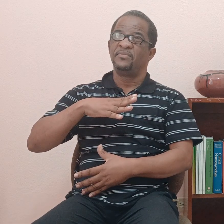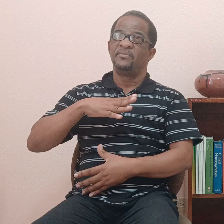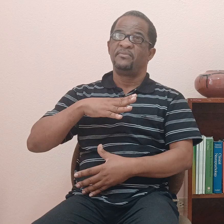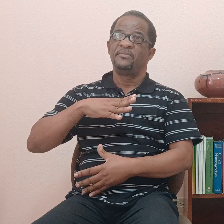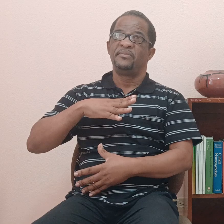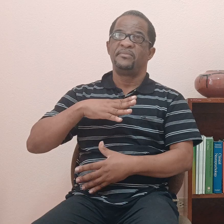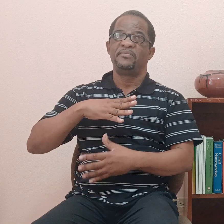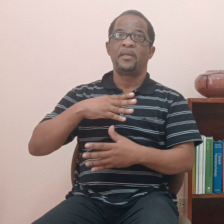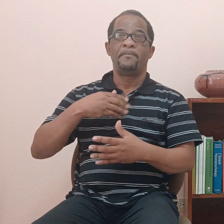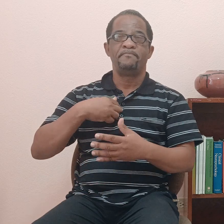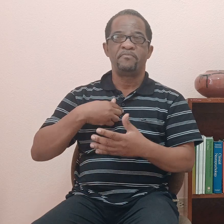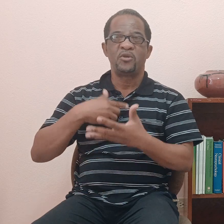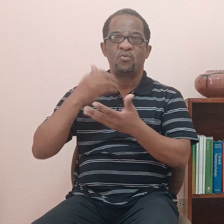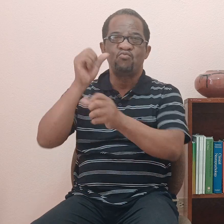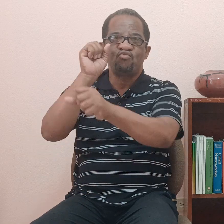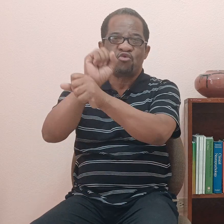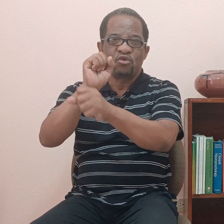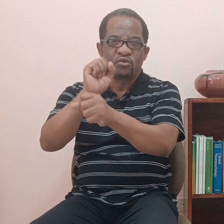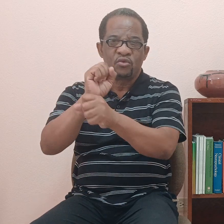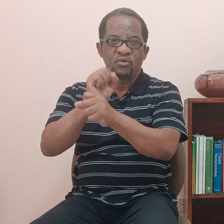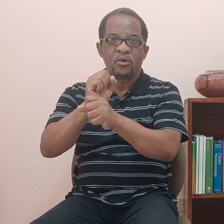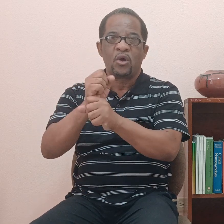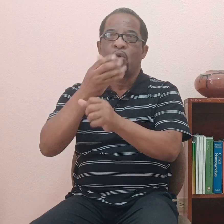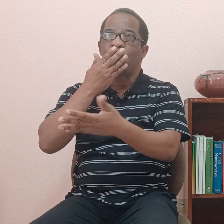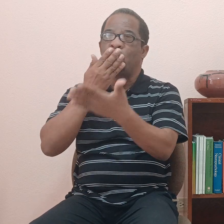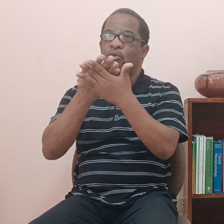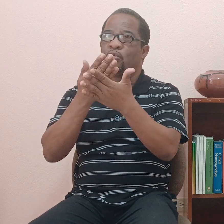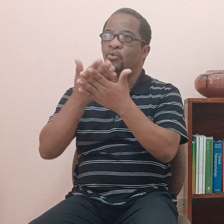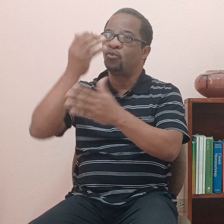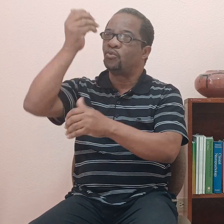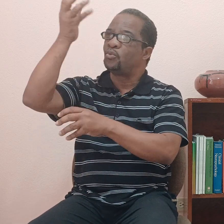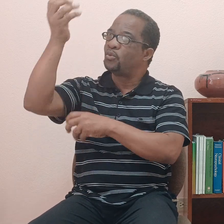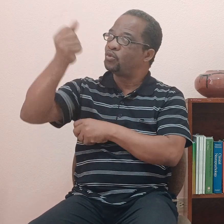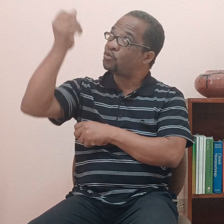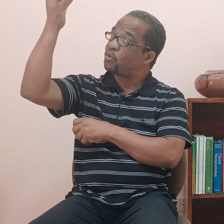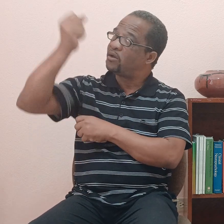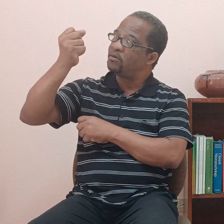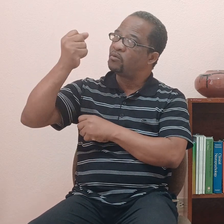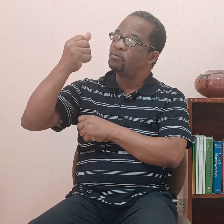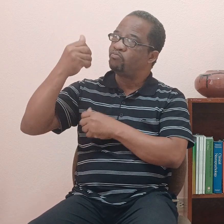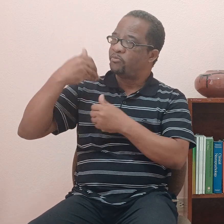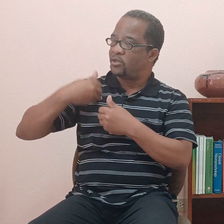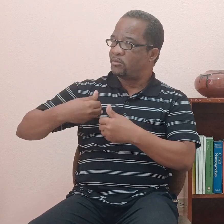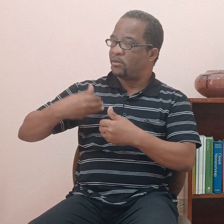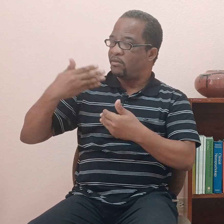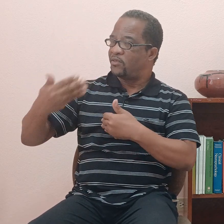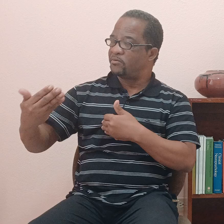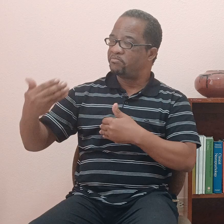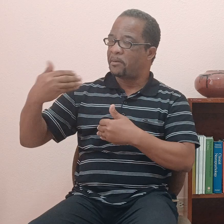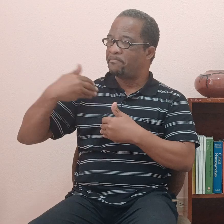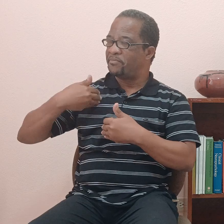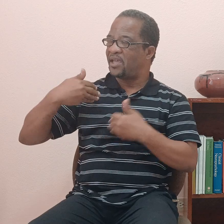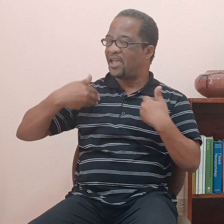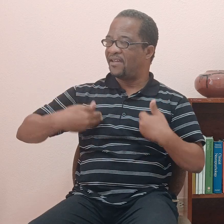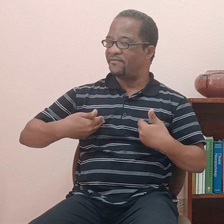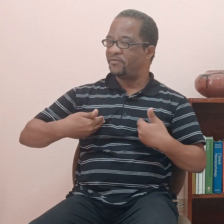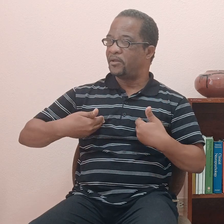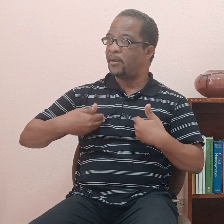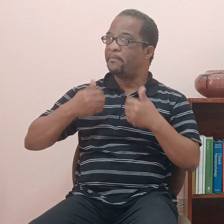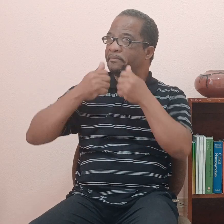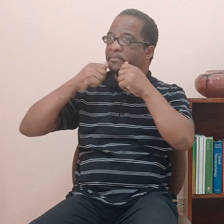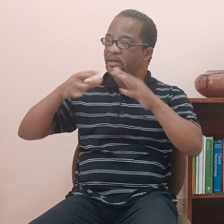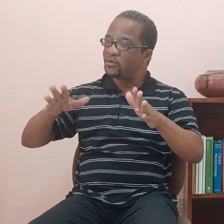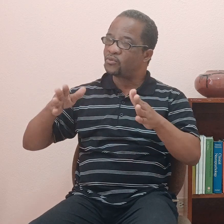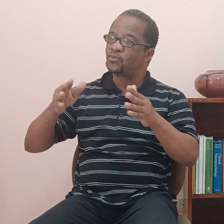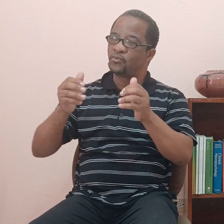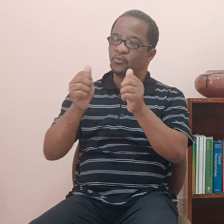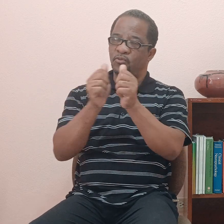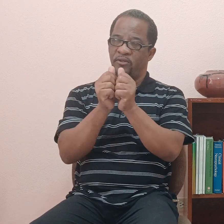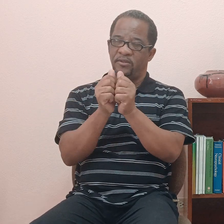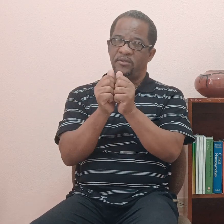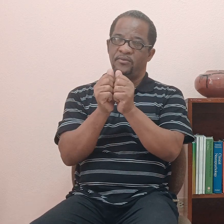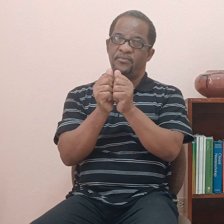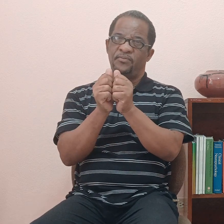I strive to be a good steward of the things with which I have been blessed.